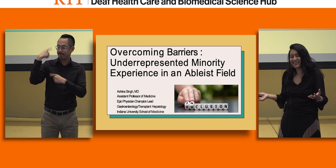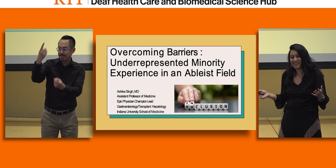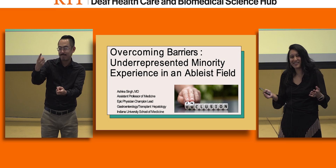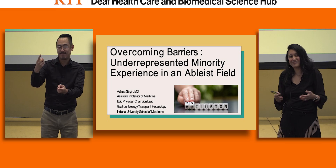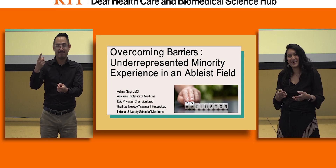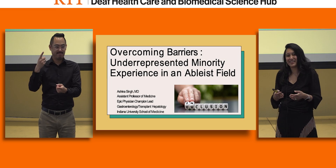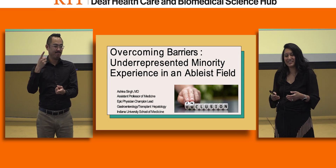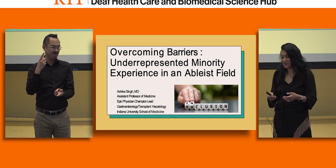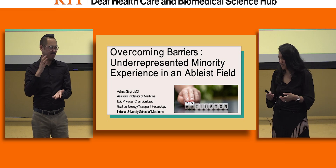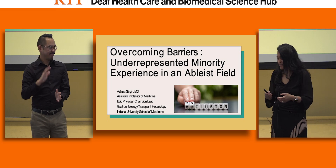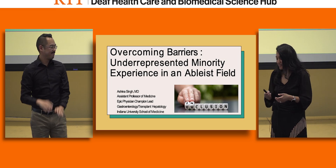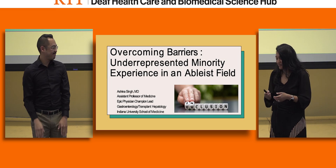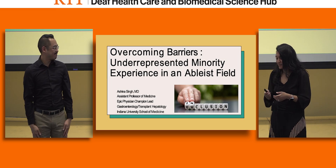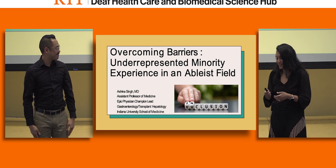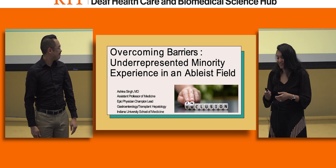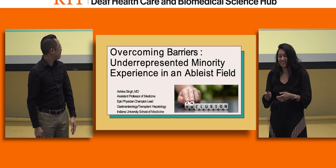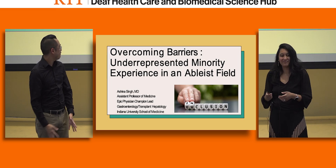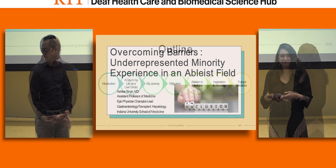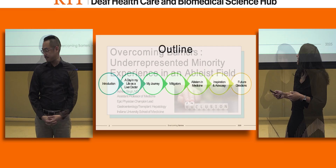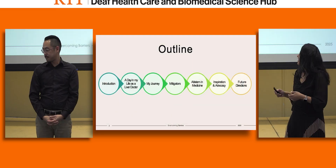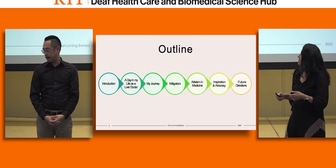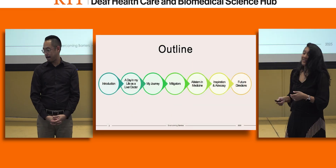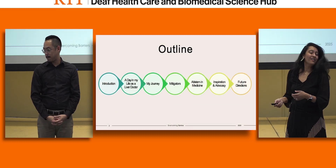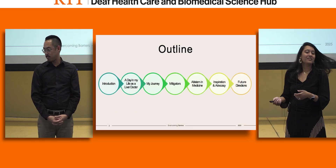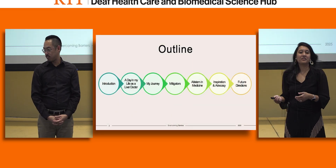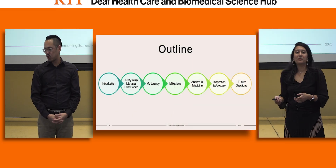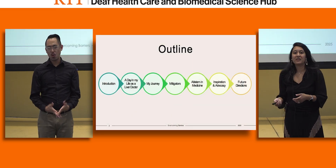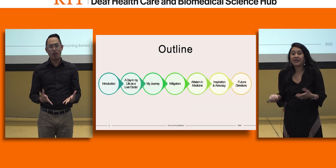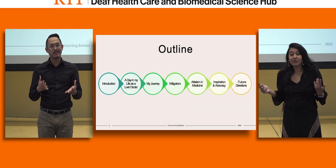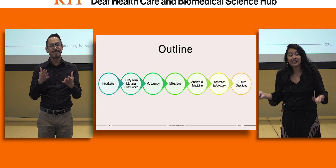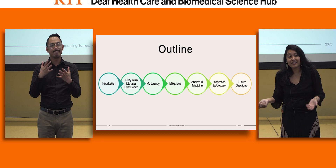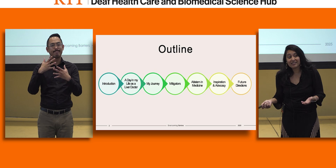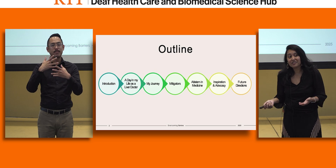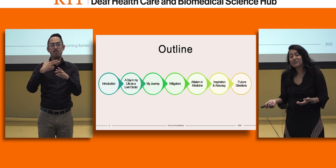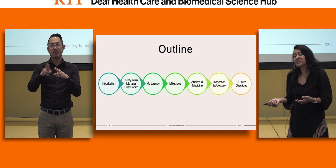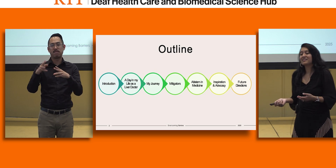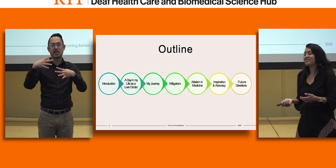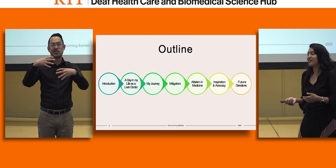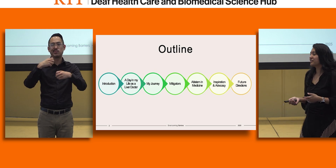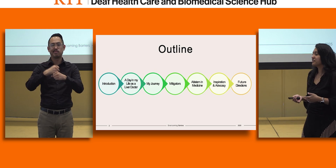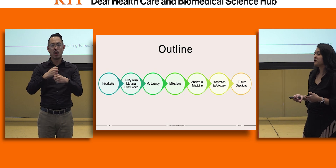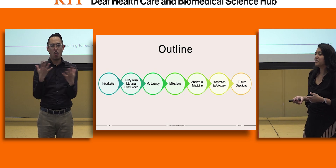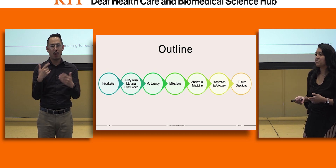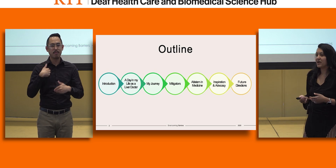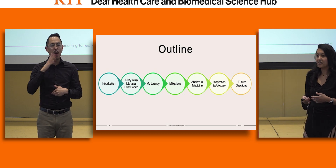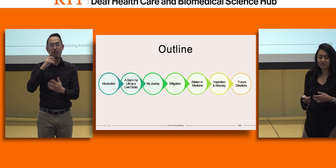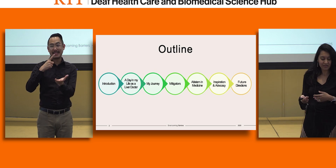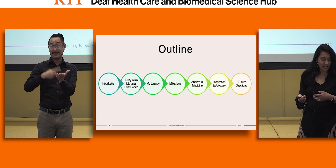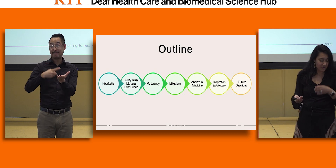really, to where I am today. So, an outline of what this talk is gonna be about.